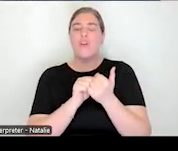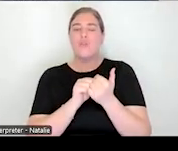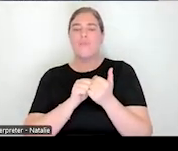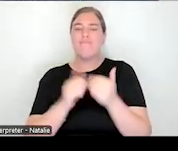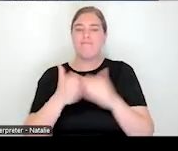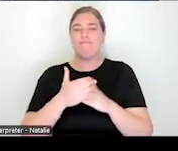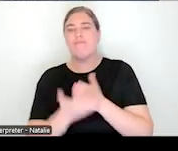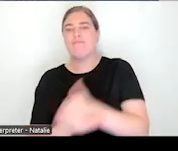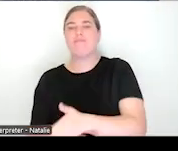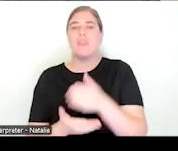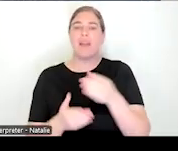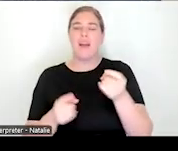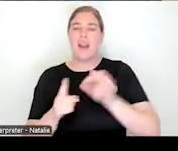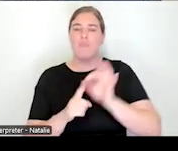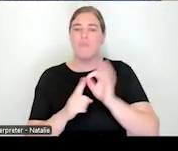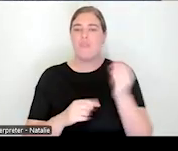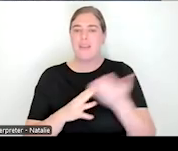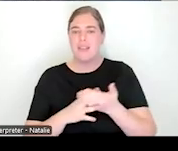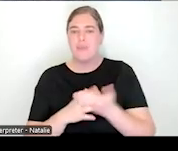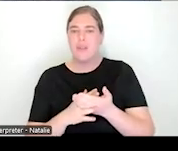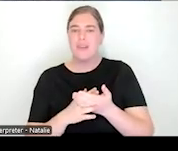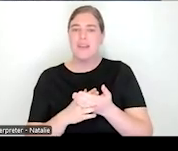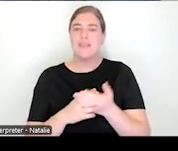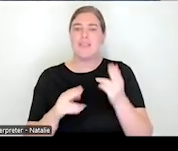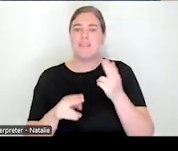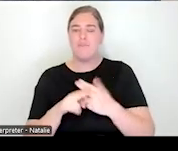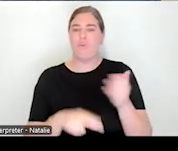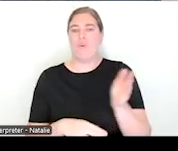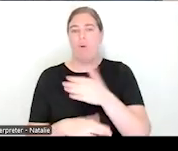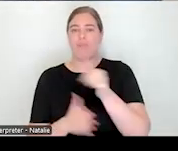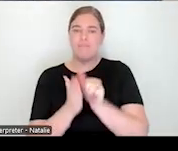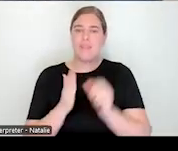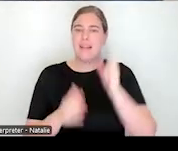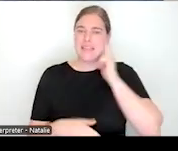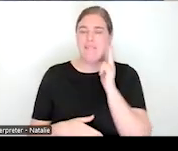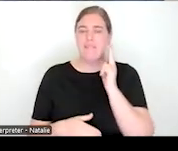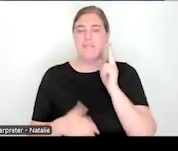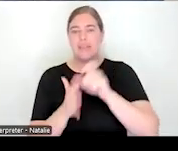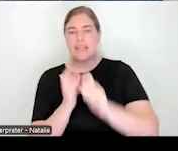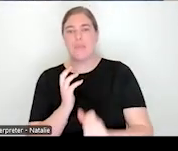accessibility and drive equity for Deaf and disabled artists and arts workers,